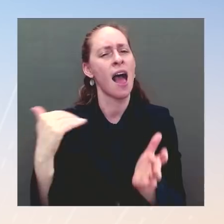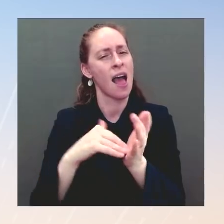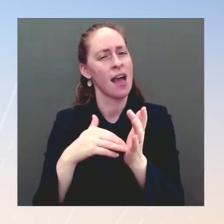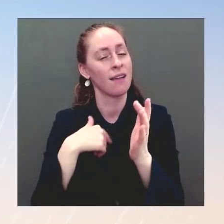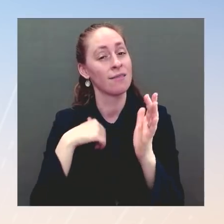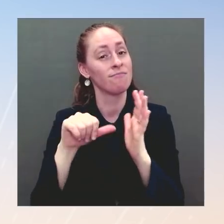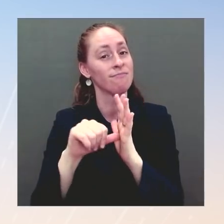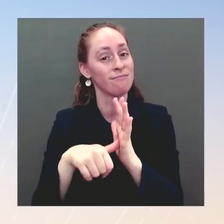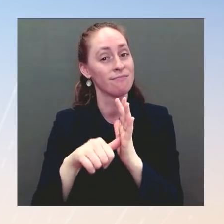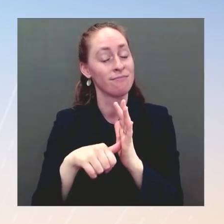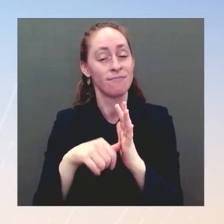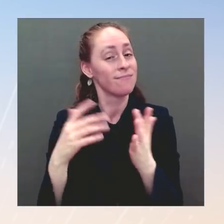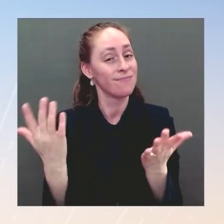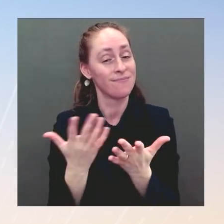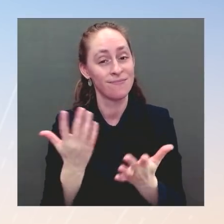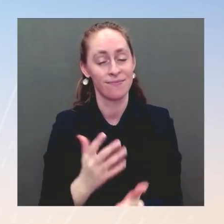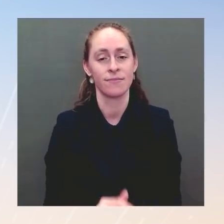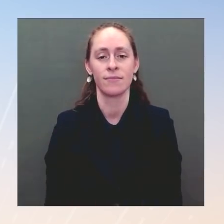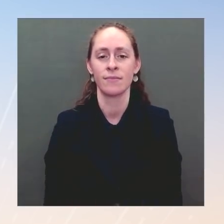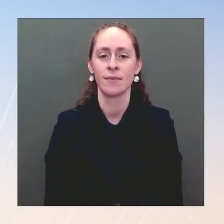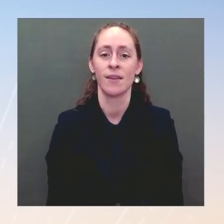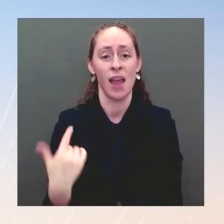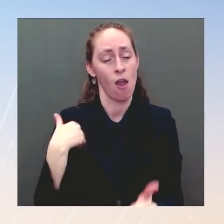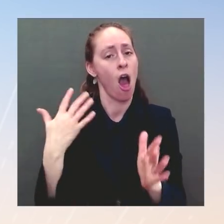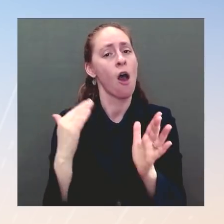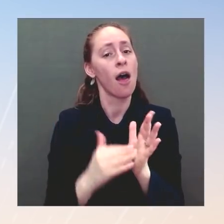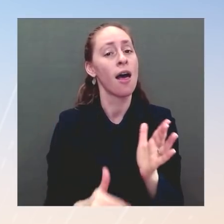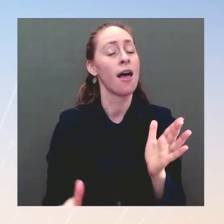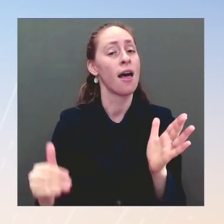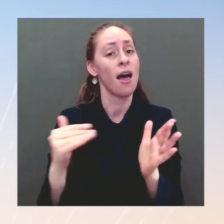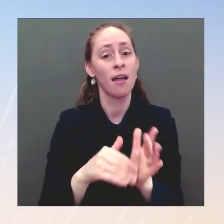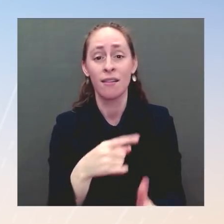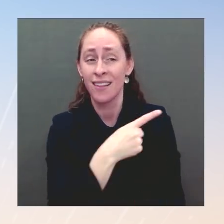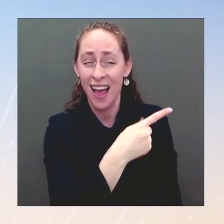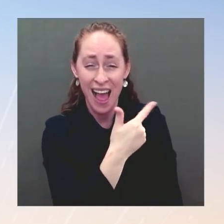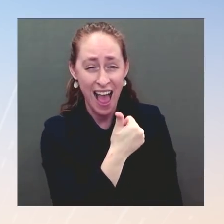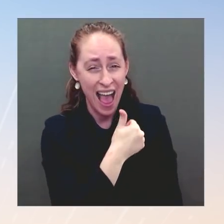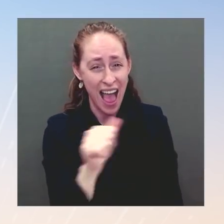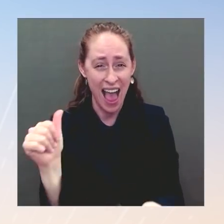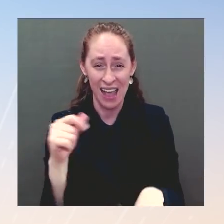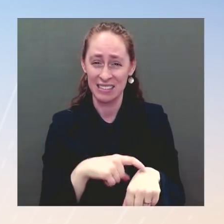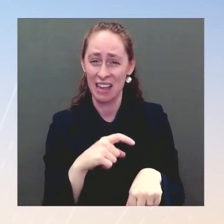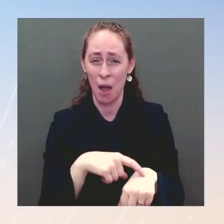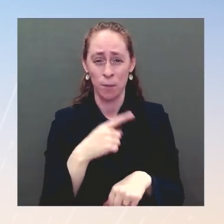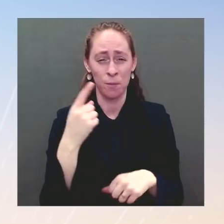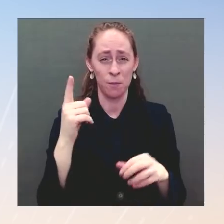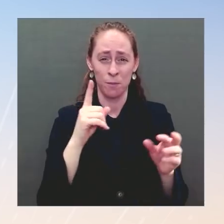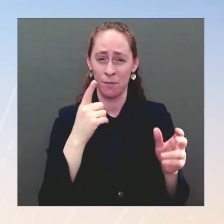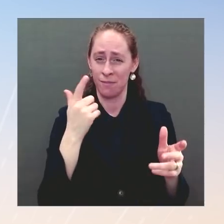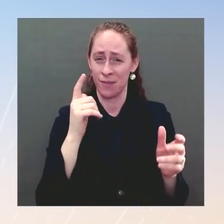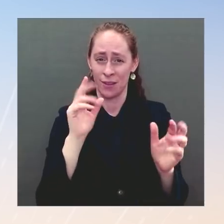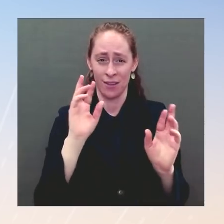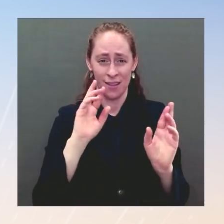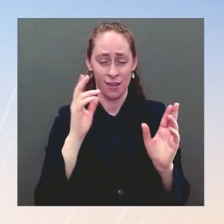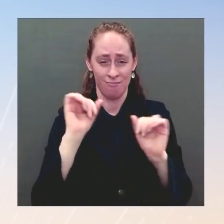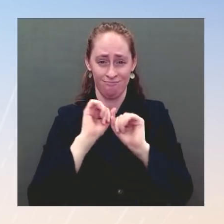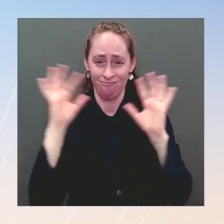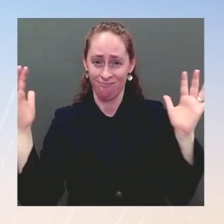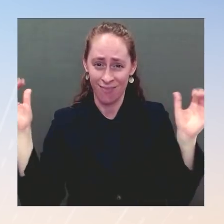We saw the beginning of that yesterday. So, nothing has changed in that assessment. The Press: What about the figure of 80 percent of Russian troops